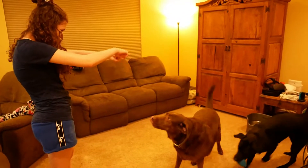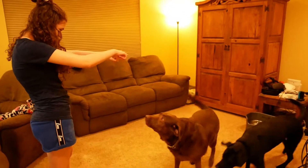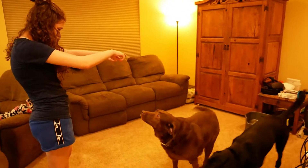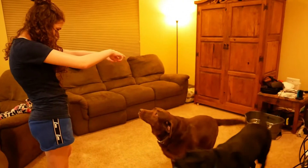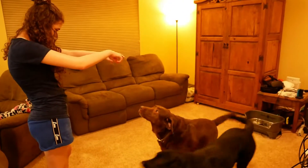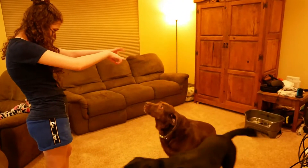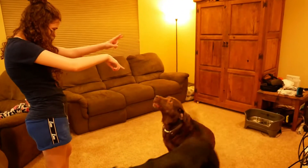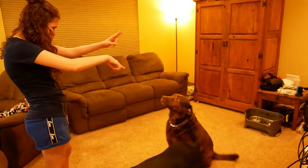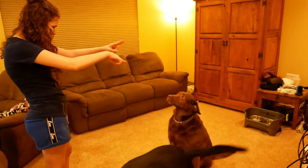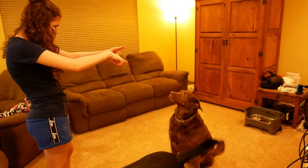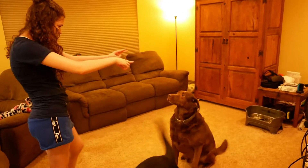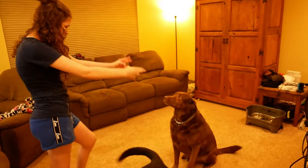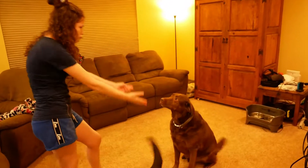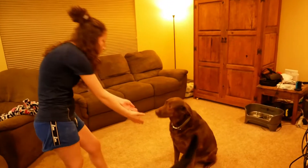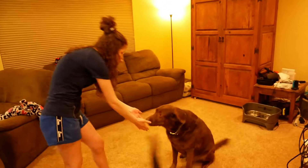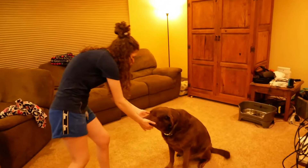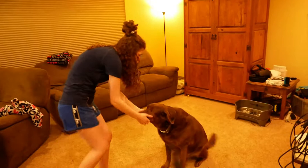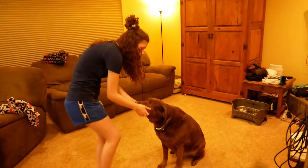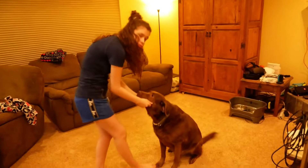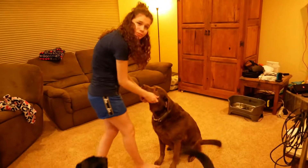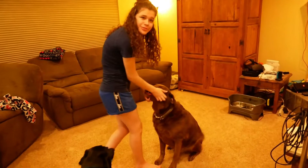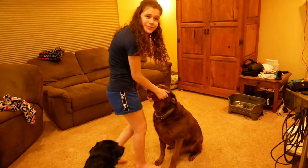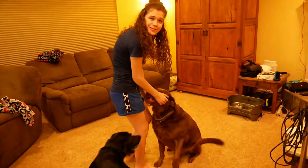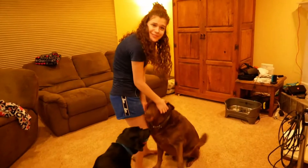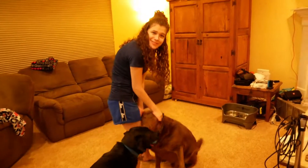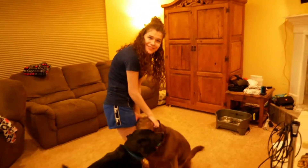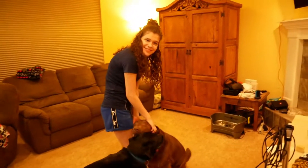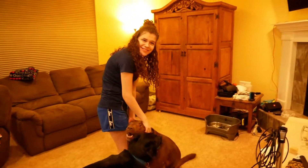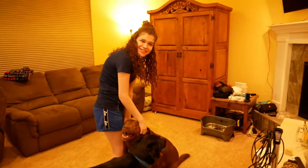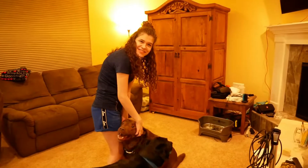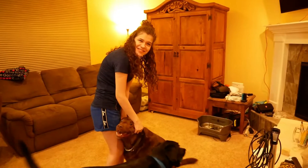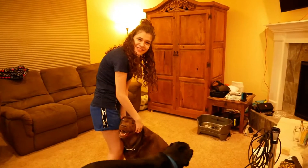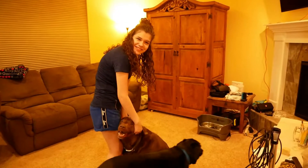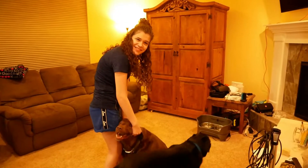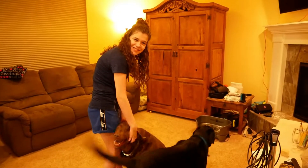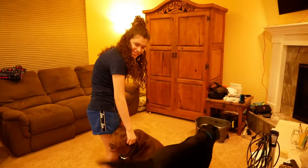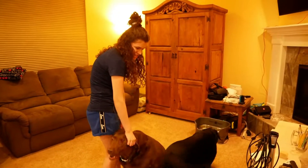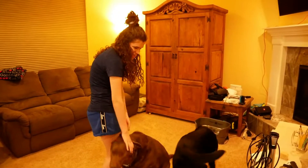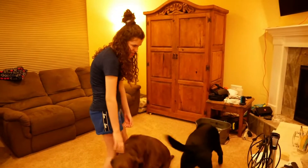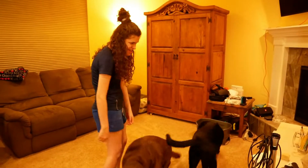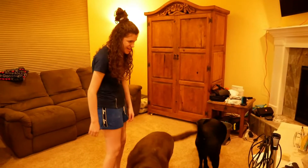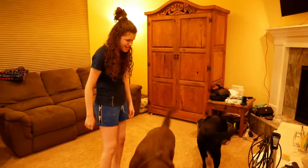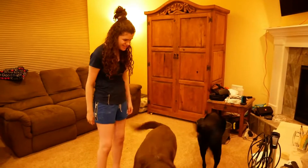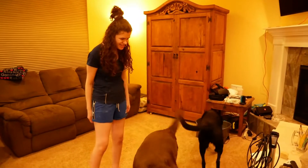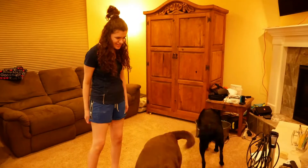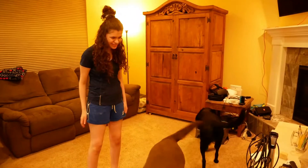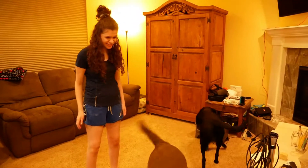so here is elena signed to texas sit we started when they were really little they can sit down